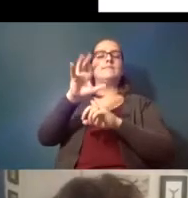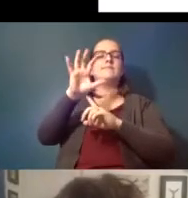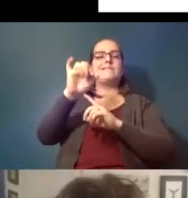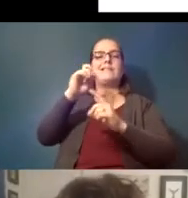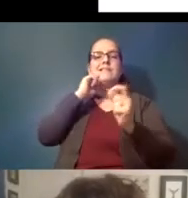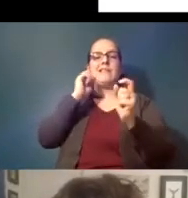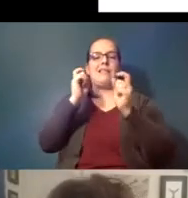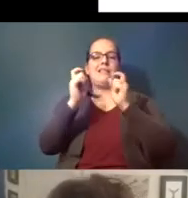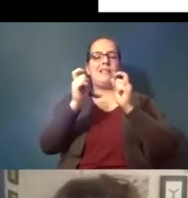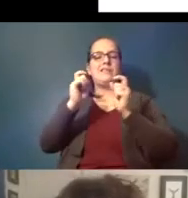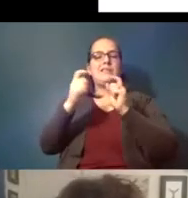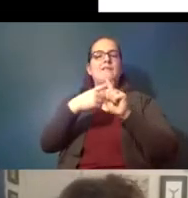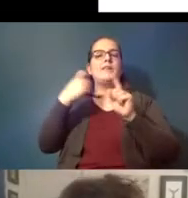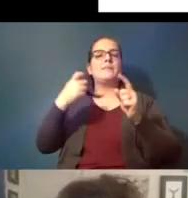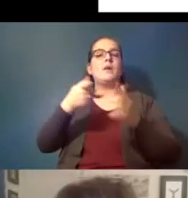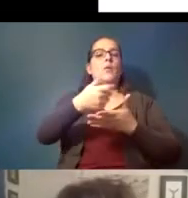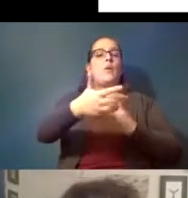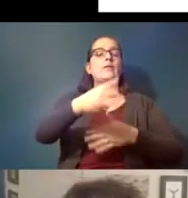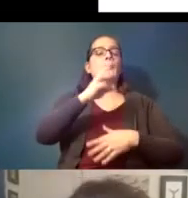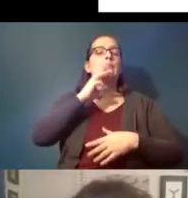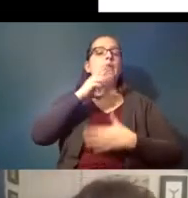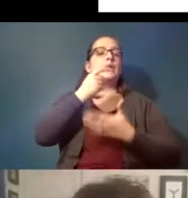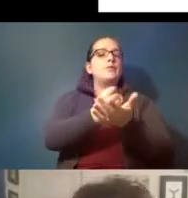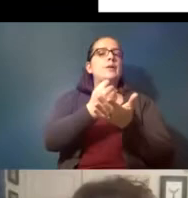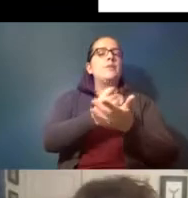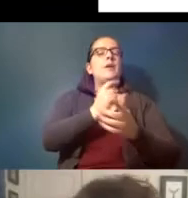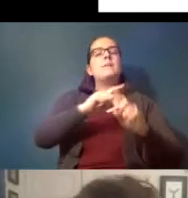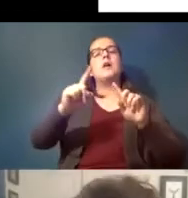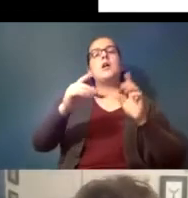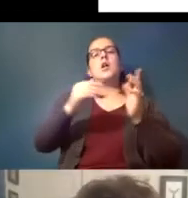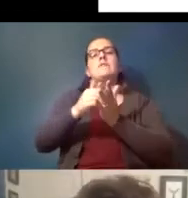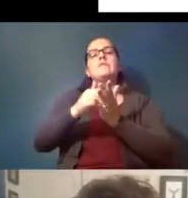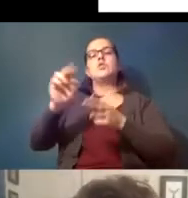from wastewater treatment but then they're often used as fertilizer